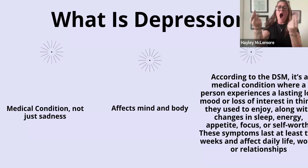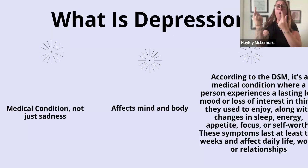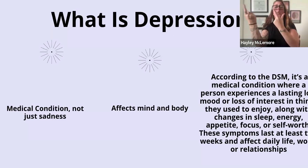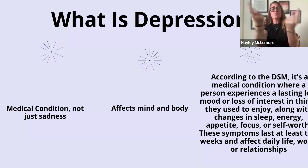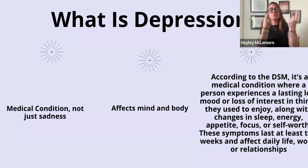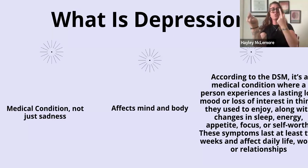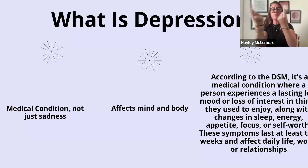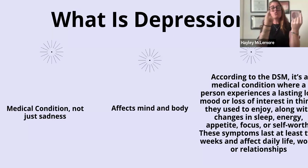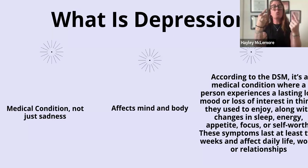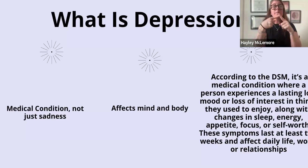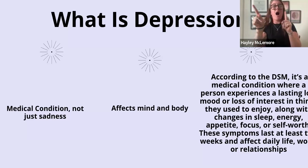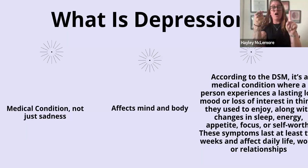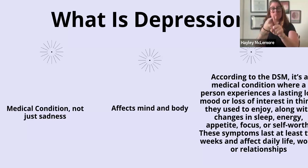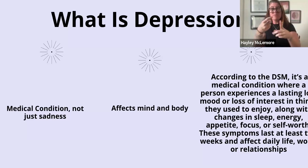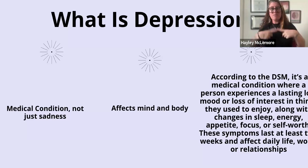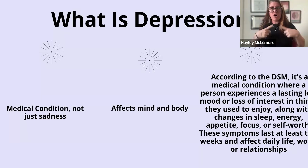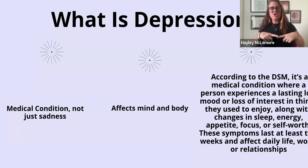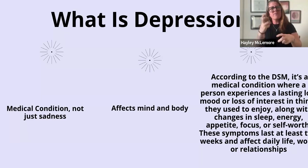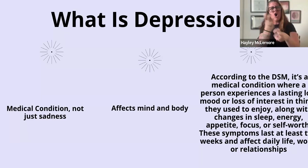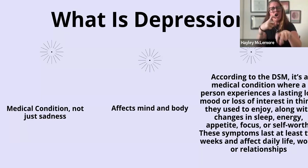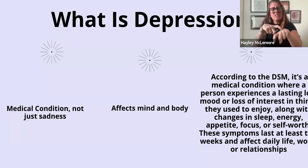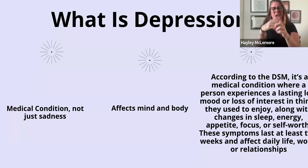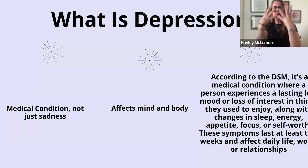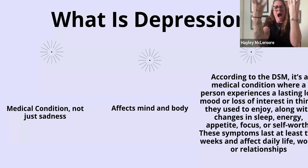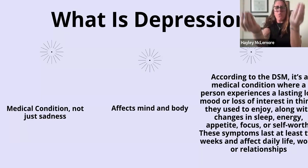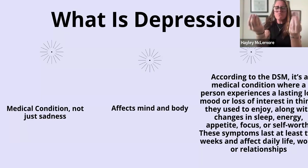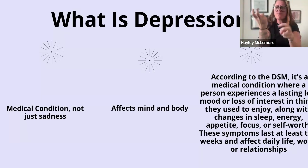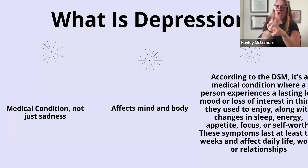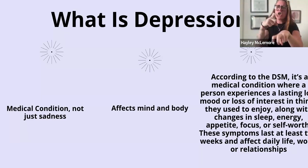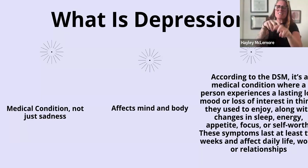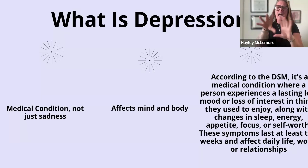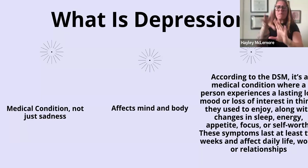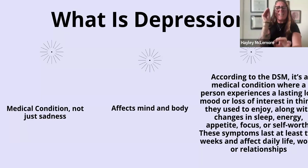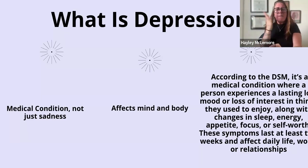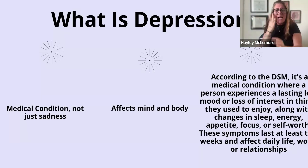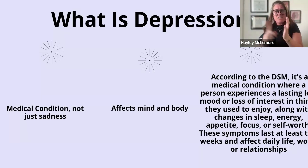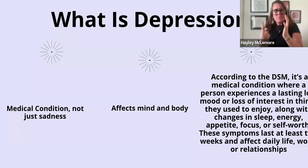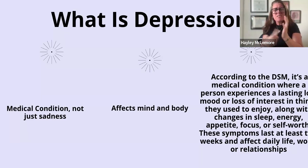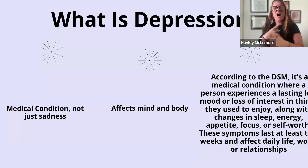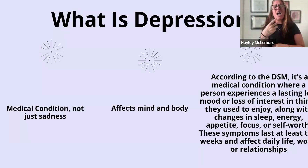things that they used to enjoy along with changes in their sleep. When depression hits, it's hard to get out of the house.